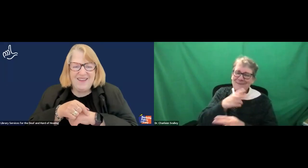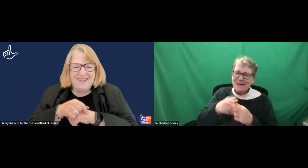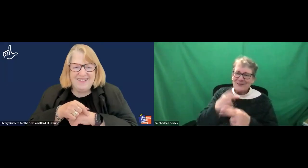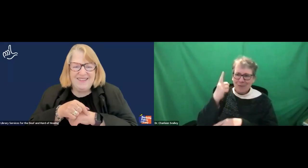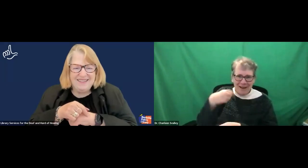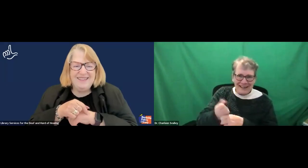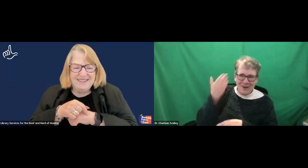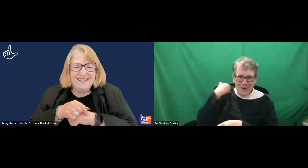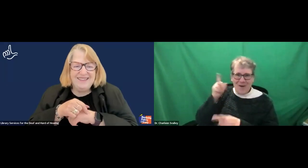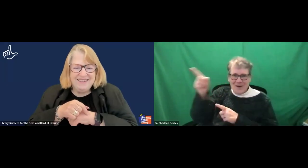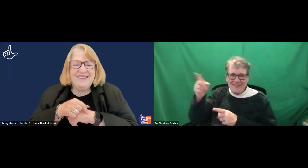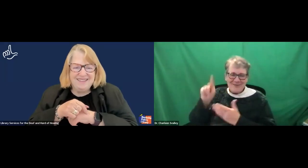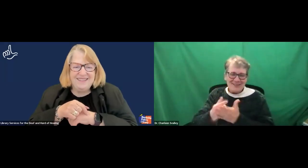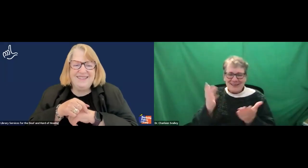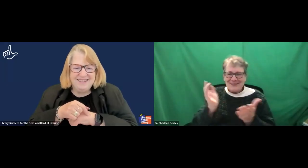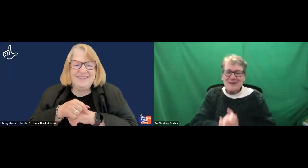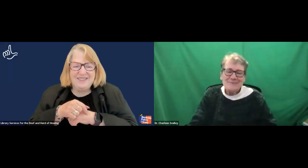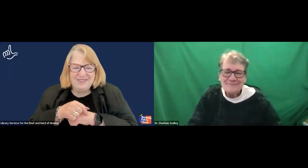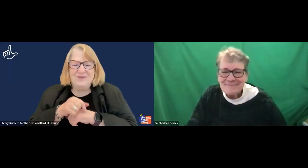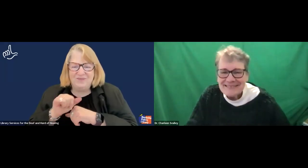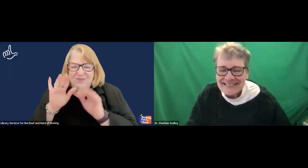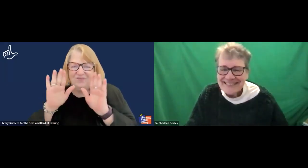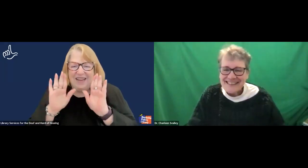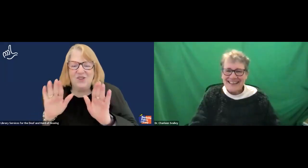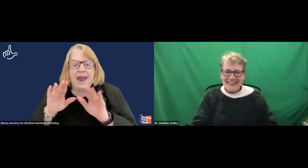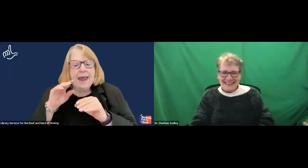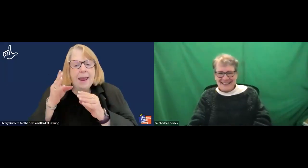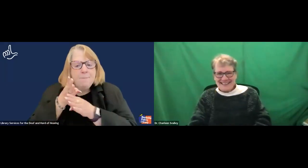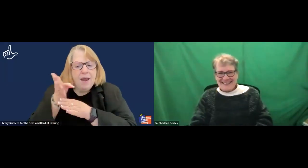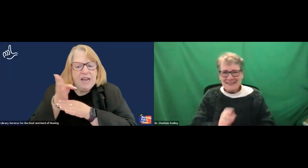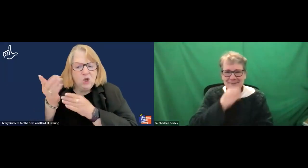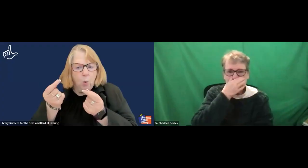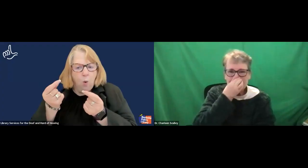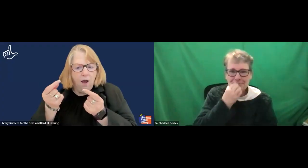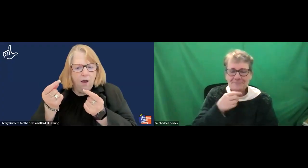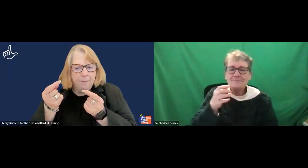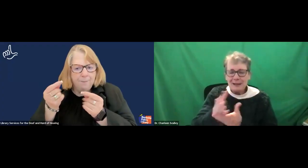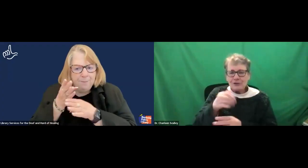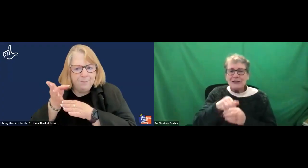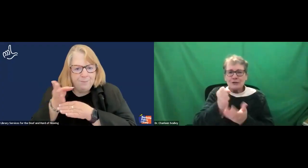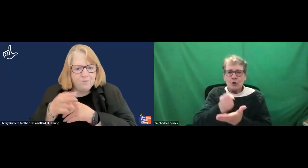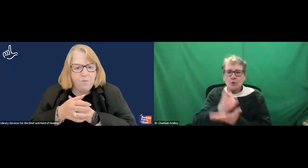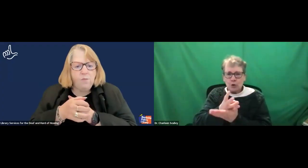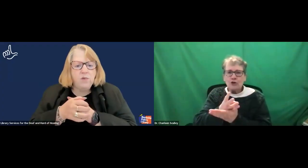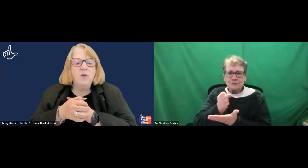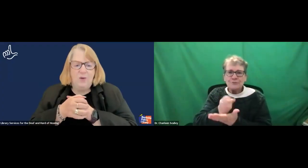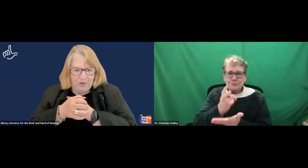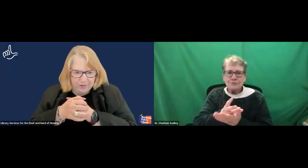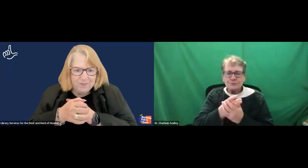My daughter's here watching, so. She was there watching me graduate last year. [Interpreter for Brenda] And what did you major-- major in?